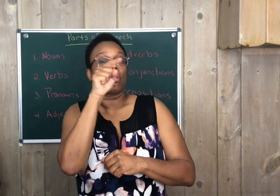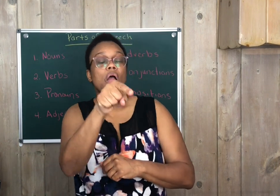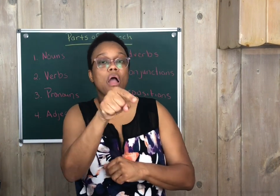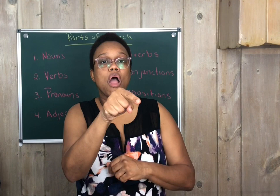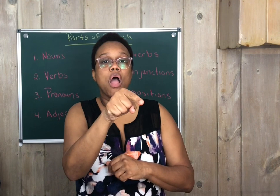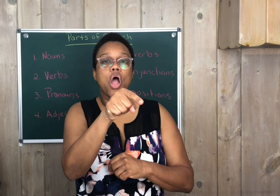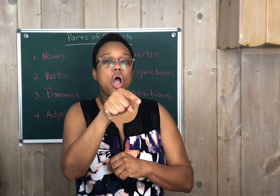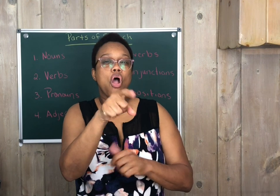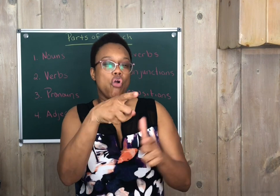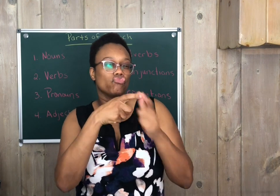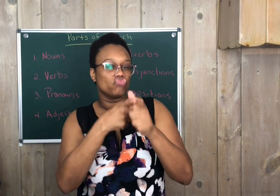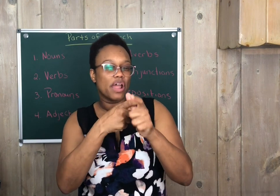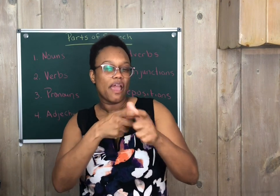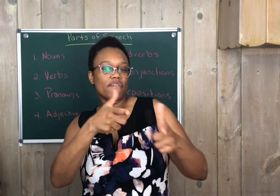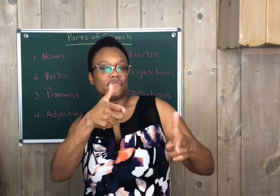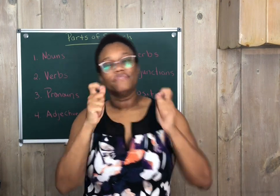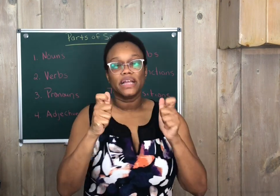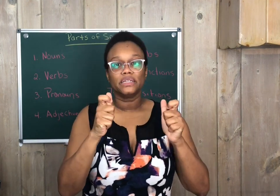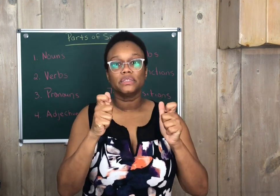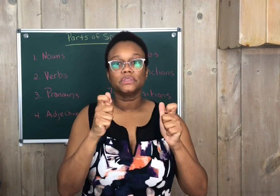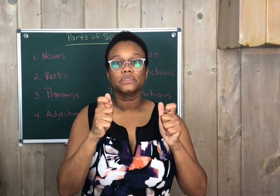The girl over there she runs fast